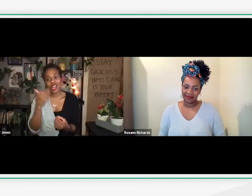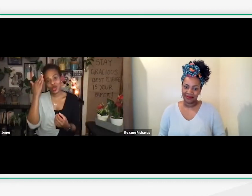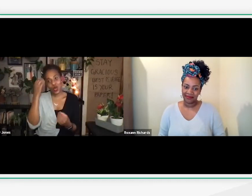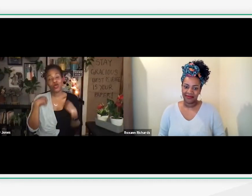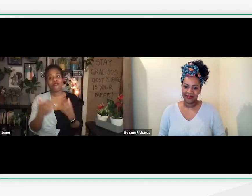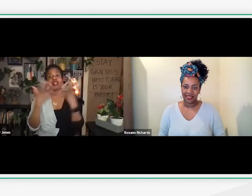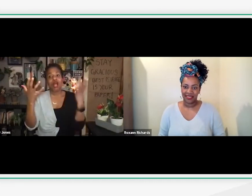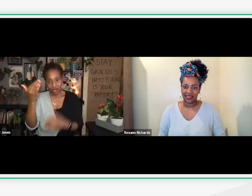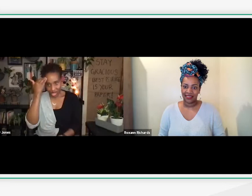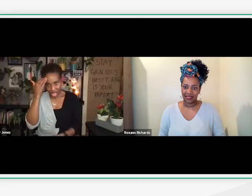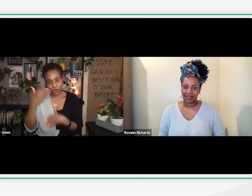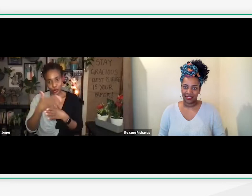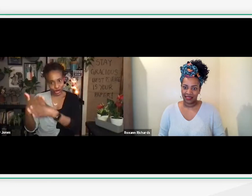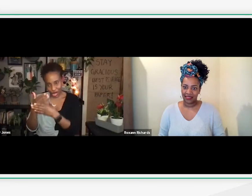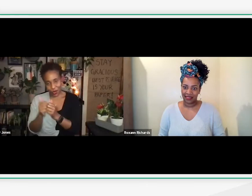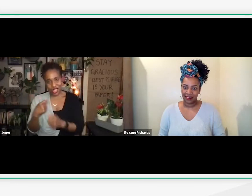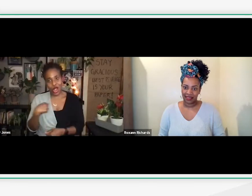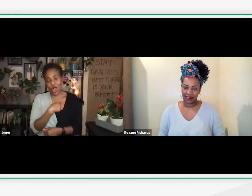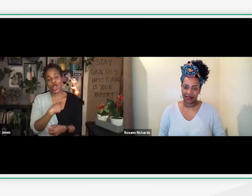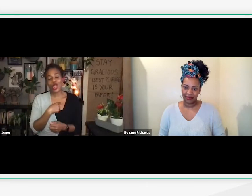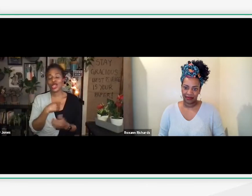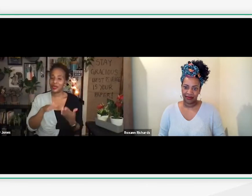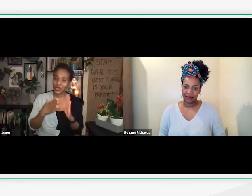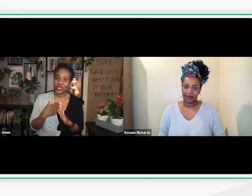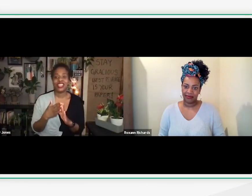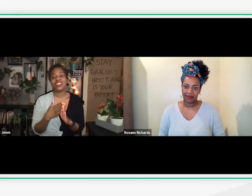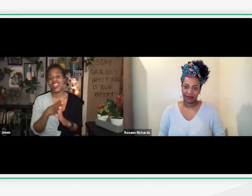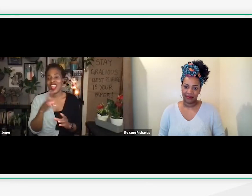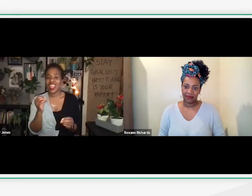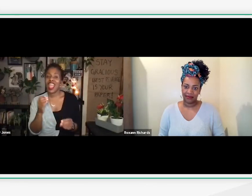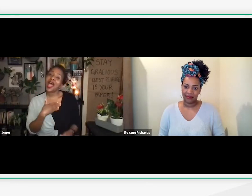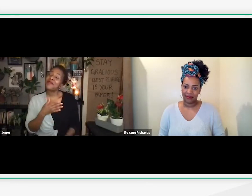really excited to have you here, and I know you have a lot of knowledge to share with us in the